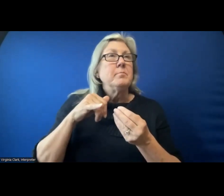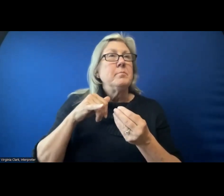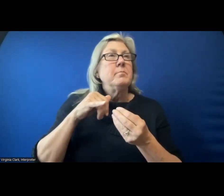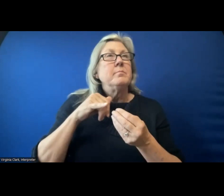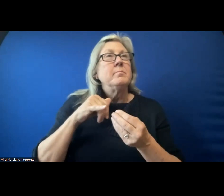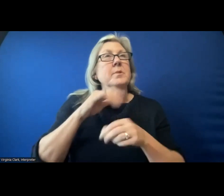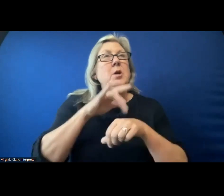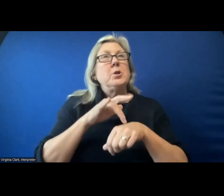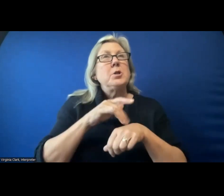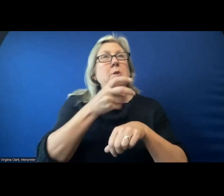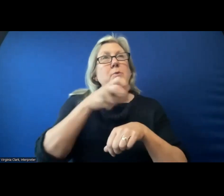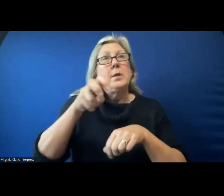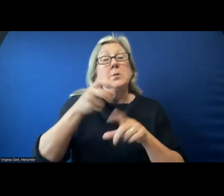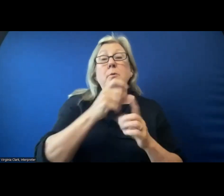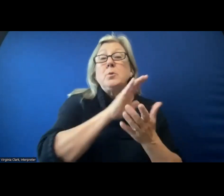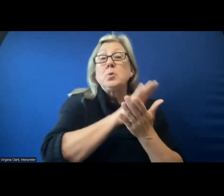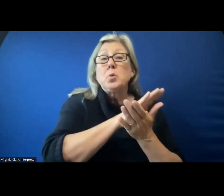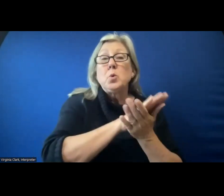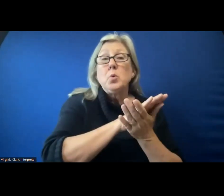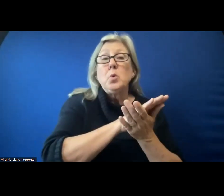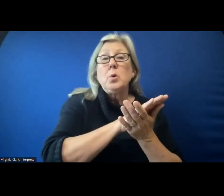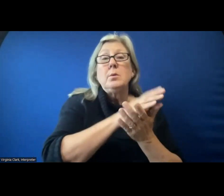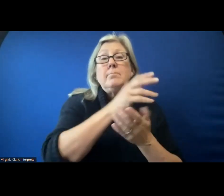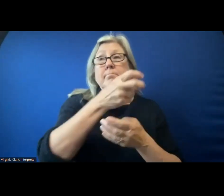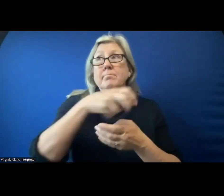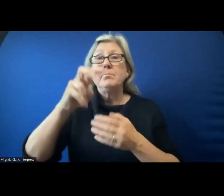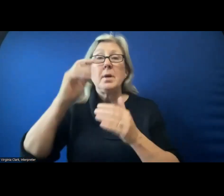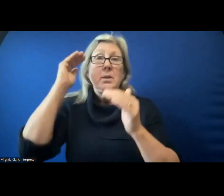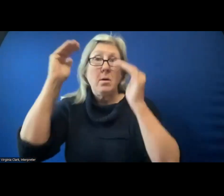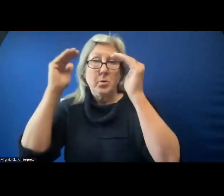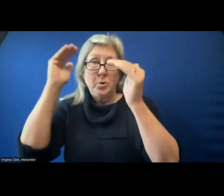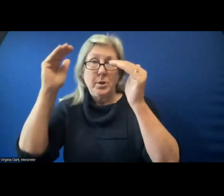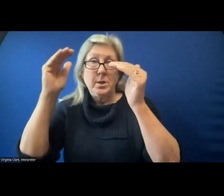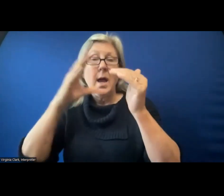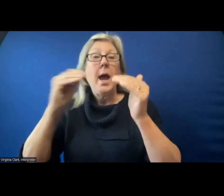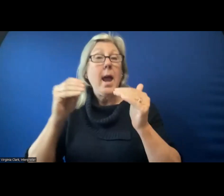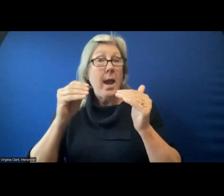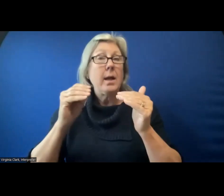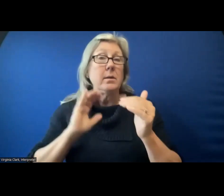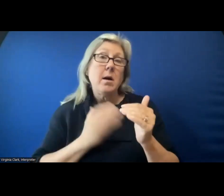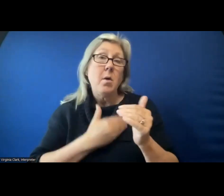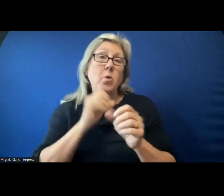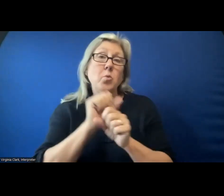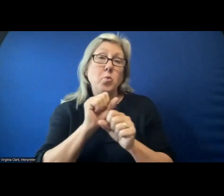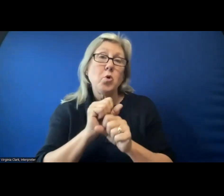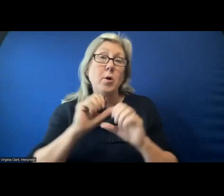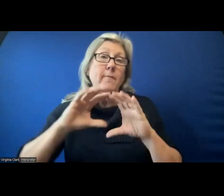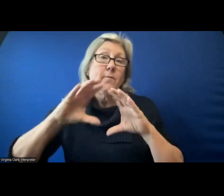from school to adulthood and it touches on our workforce shortage. But it also touches